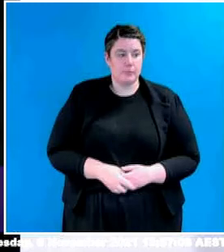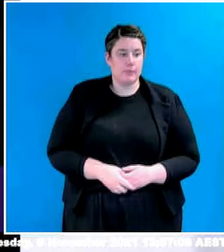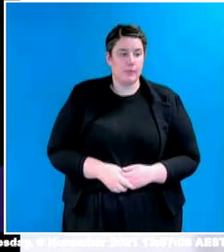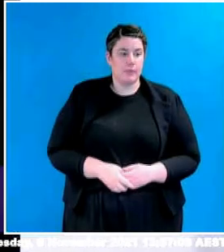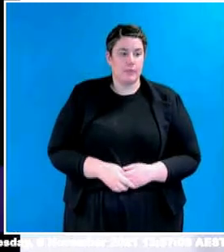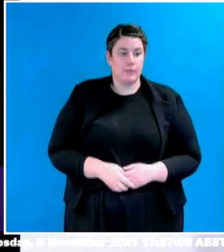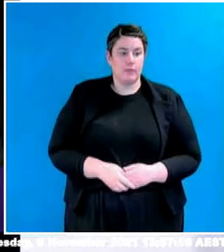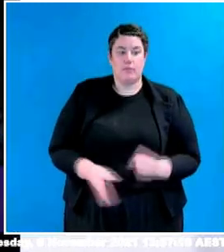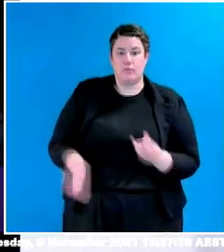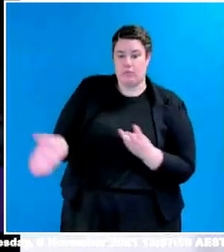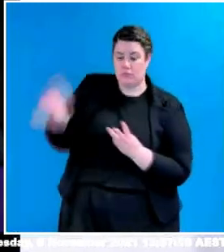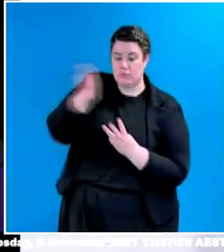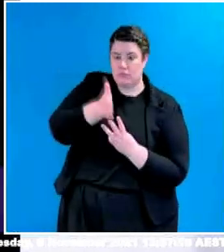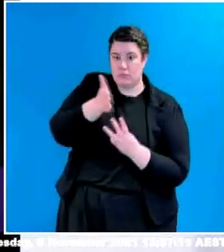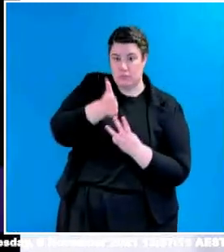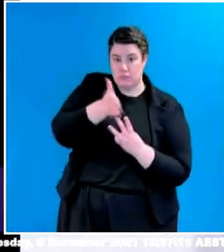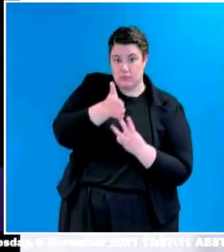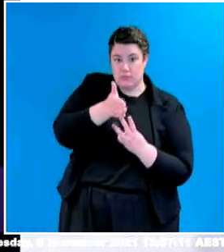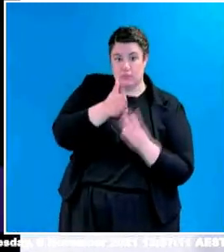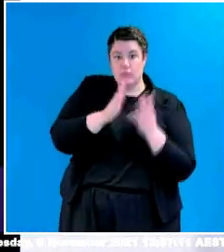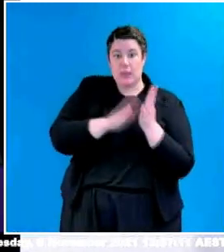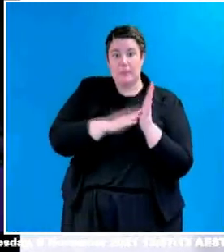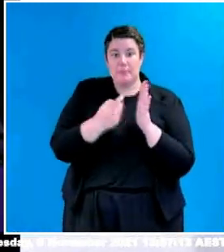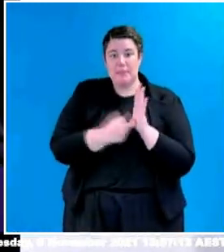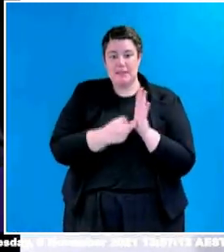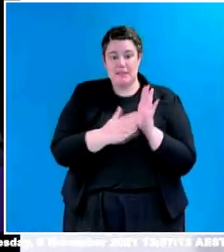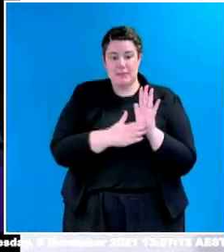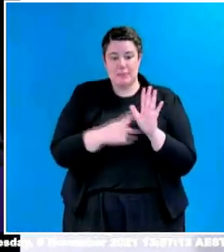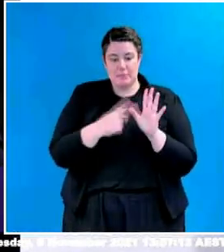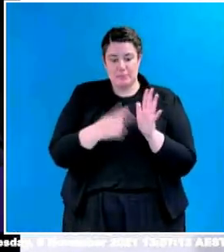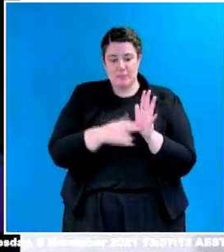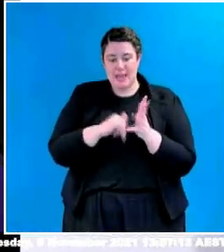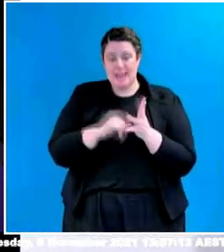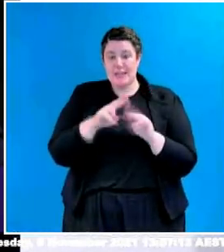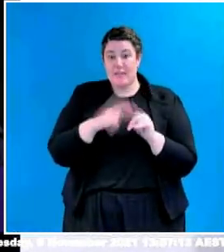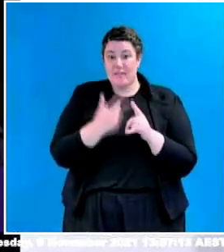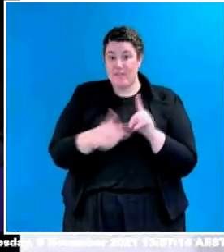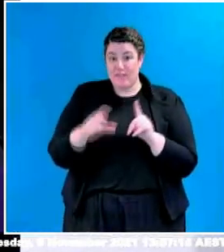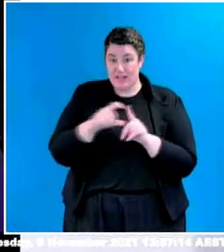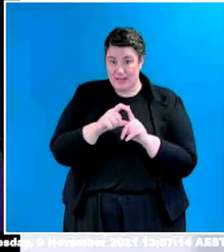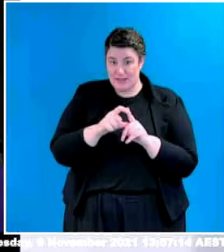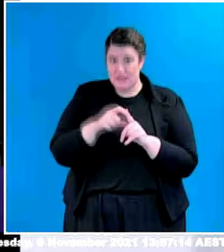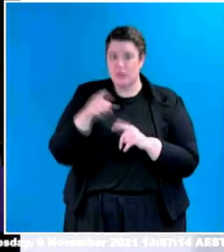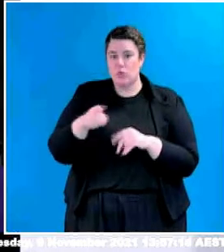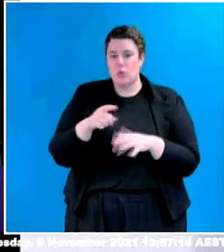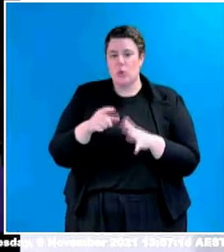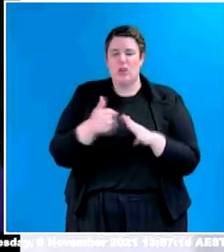Mr Mansfield, we understand you are the Acting Deputy Secretary,